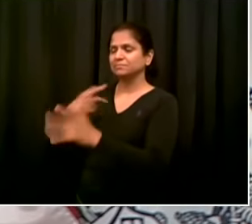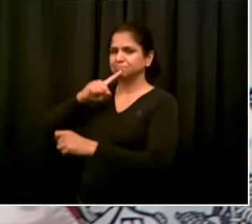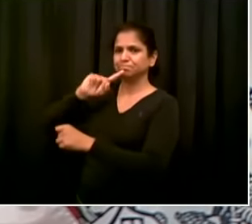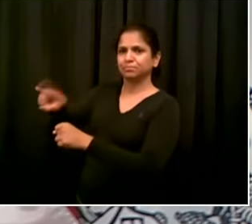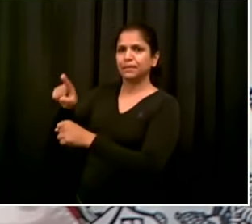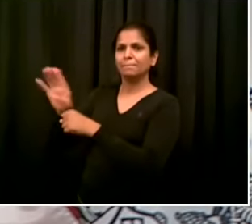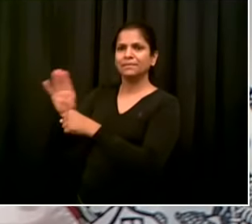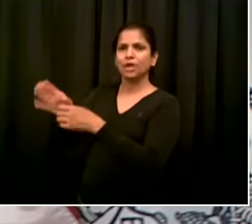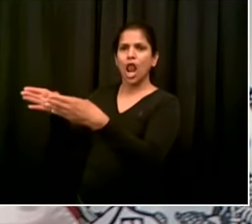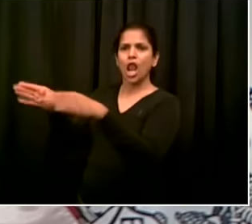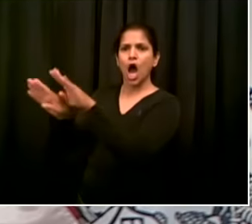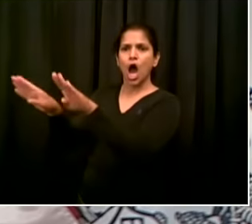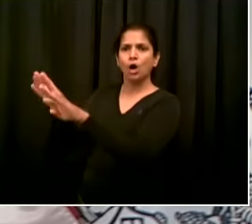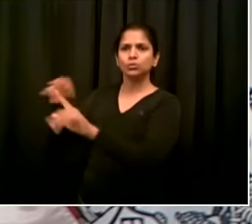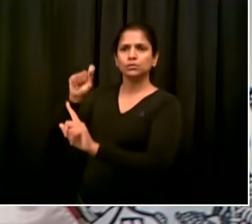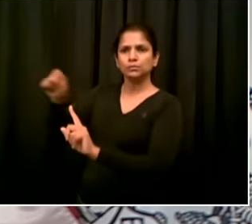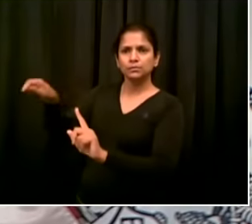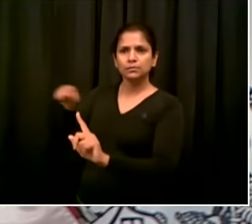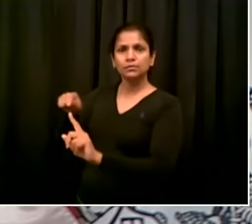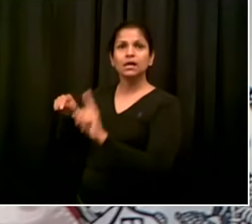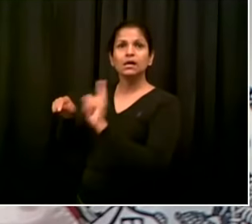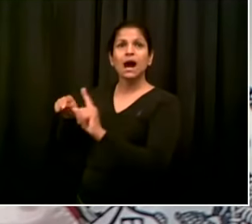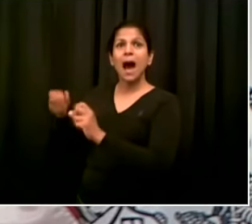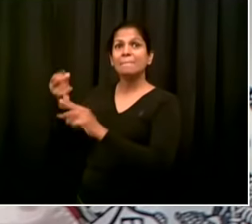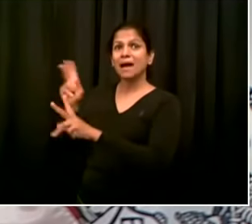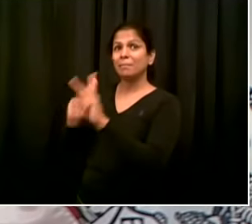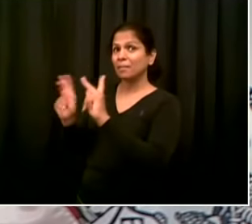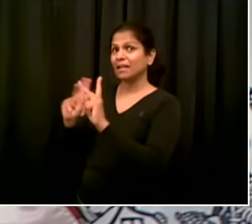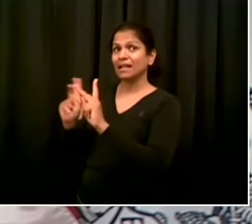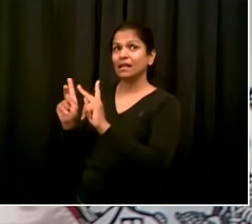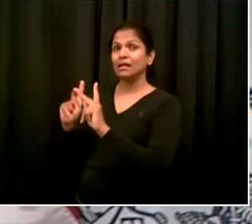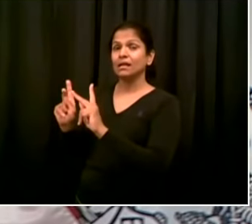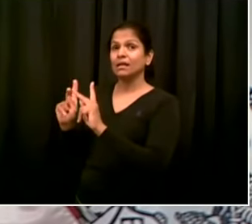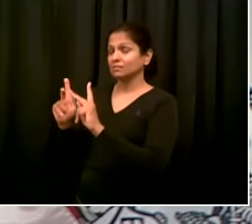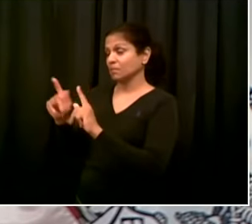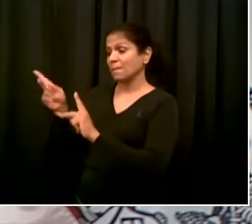IN AS WELL. LOOK. I THINK THE FACT IS WE ARE WATCHING THE NUMBERS